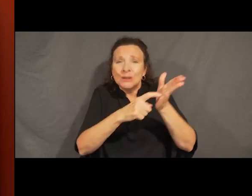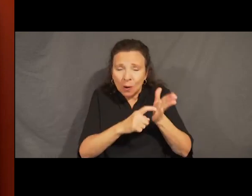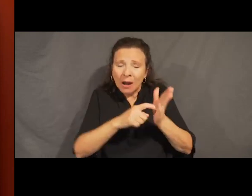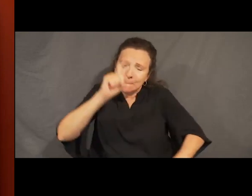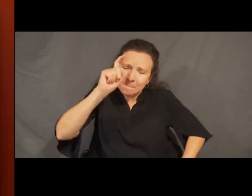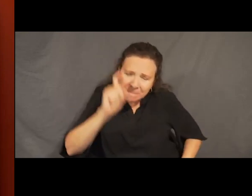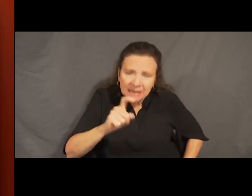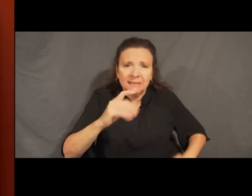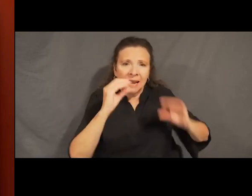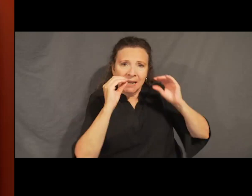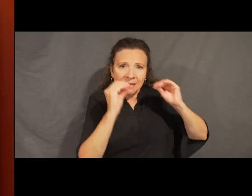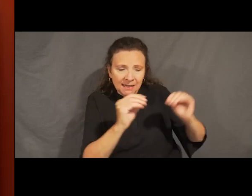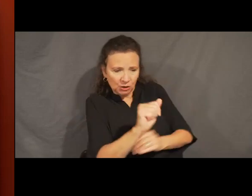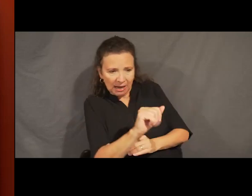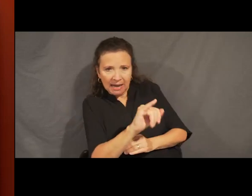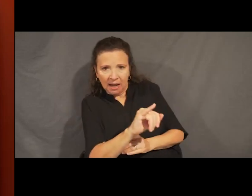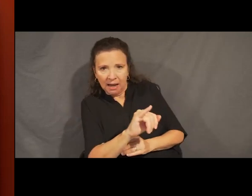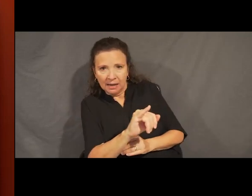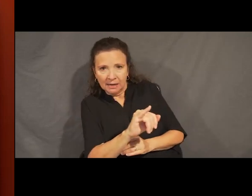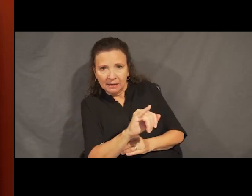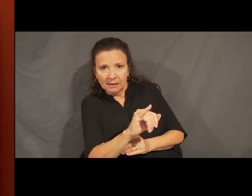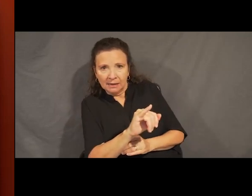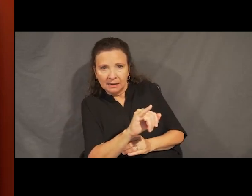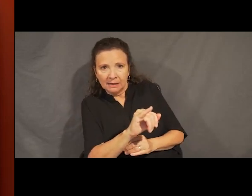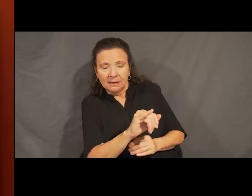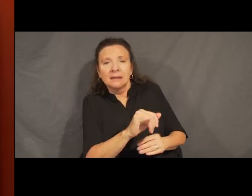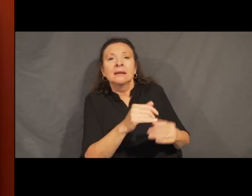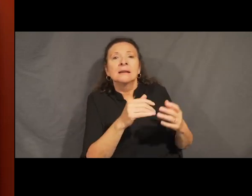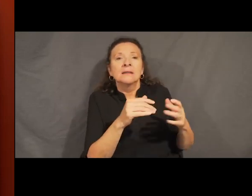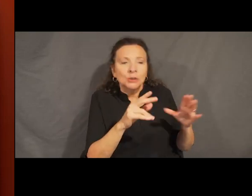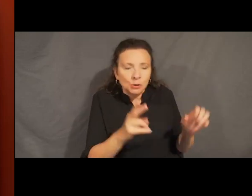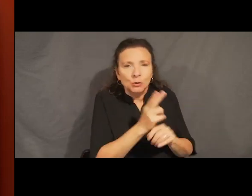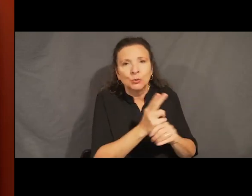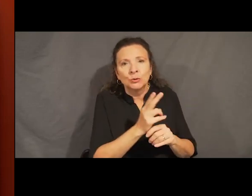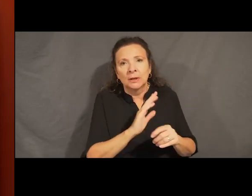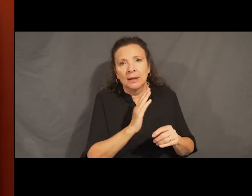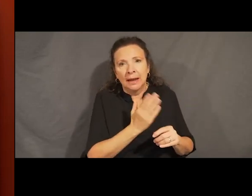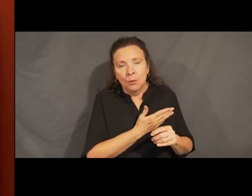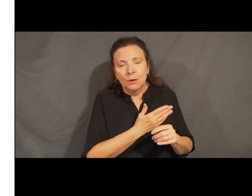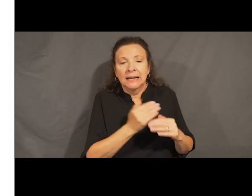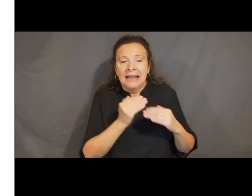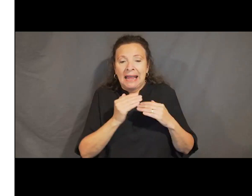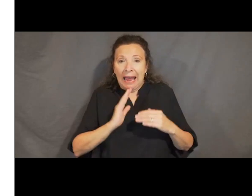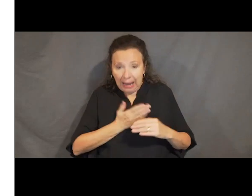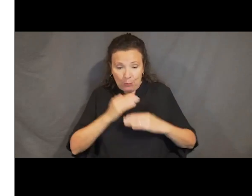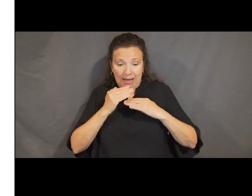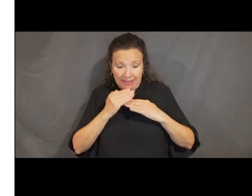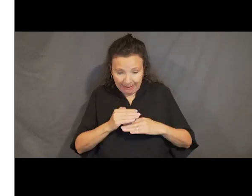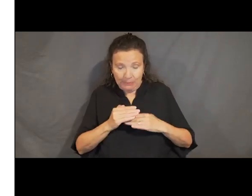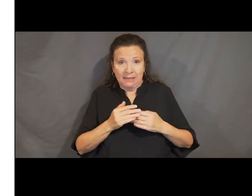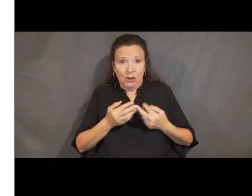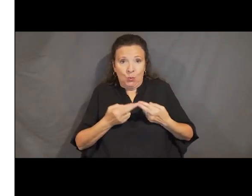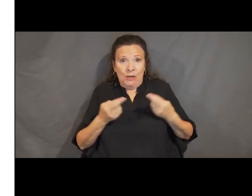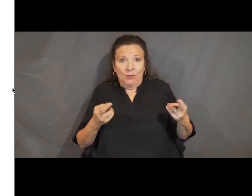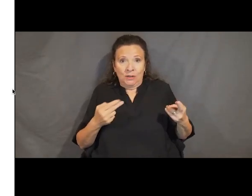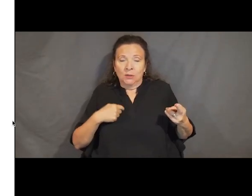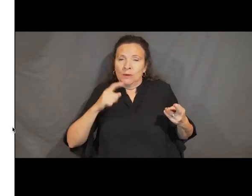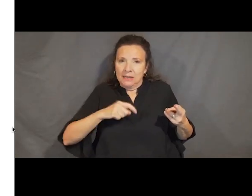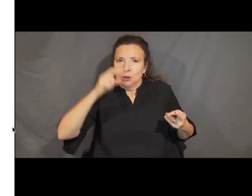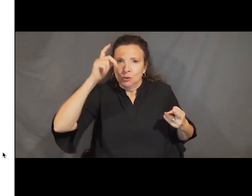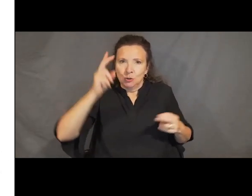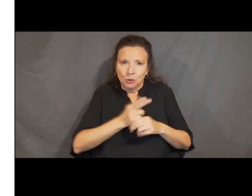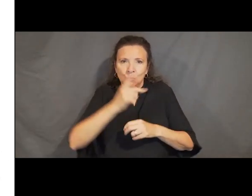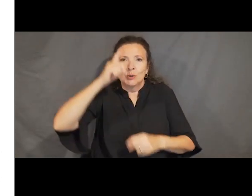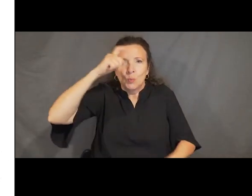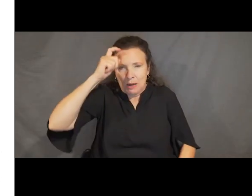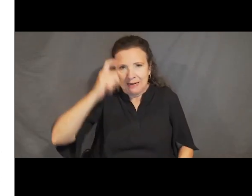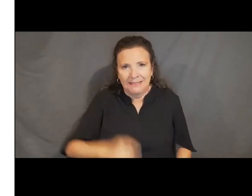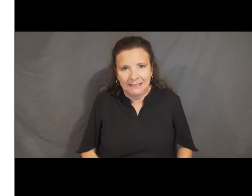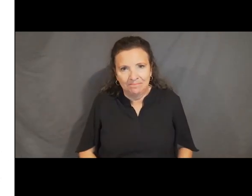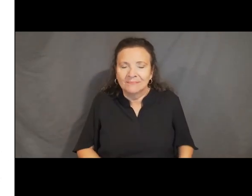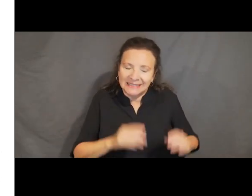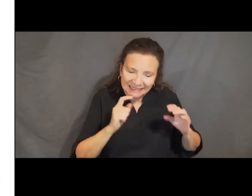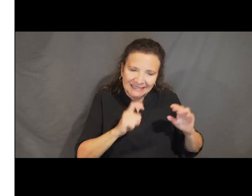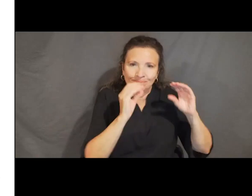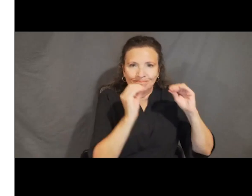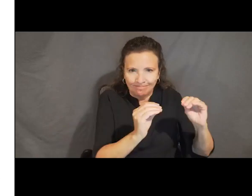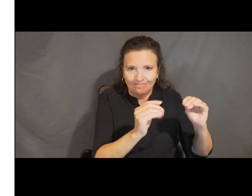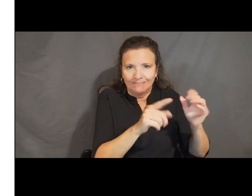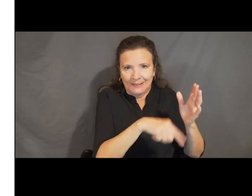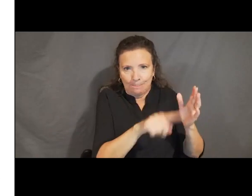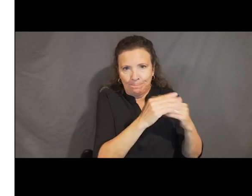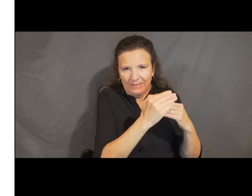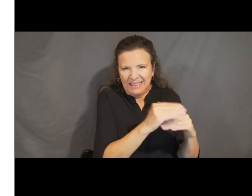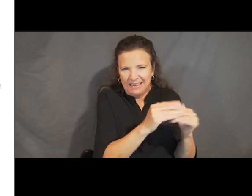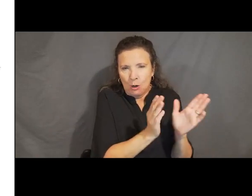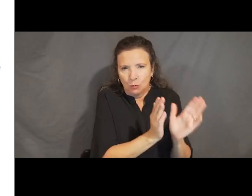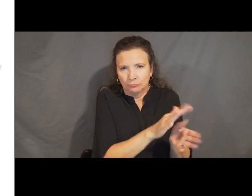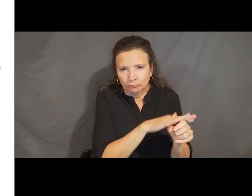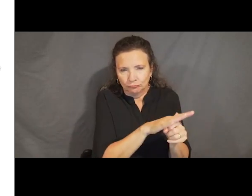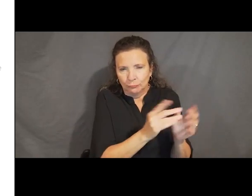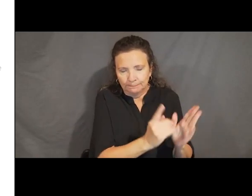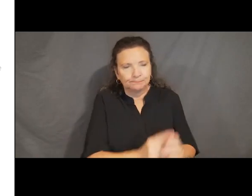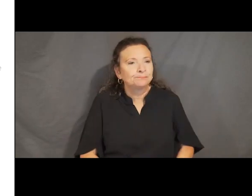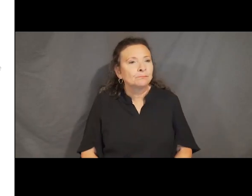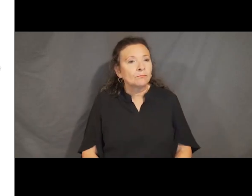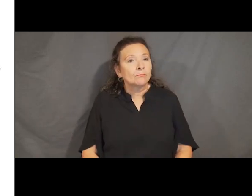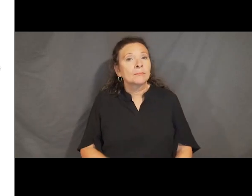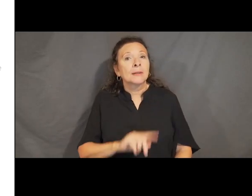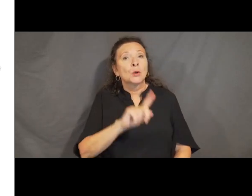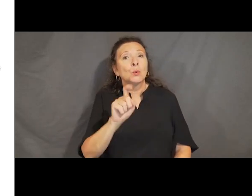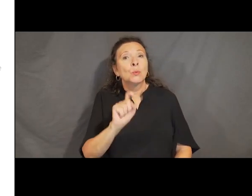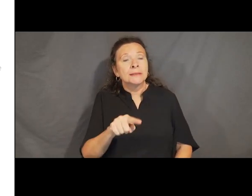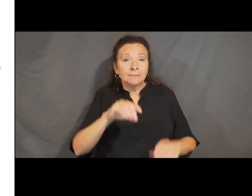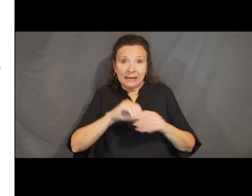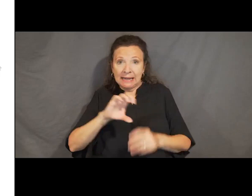it can help us use our limited resources wisely. So, quiz time. In a chat, give me the answers to